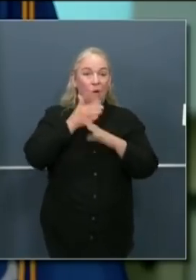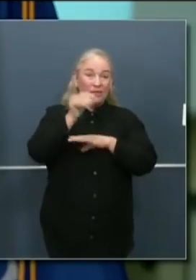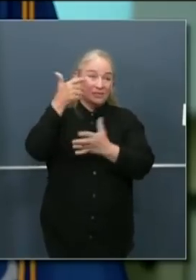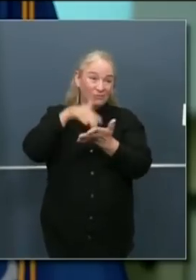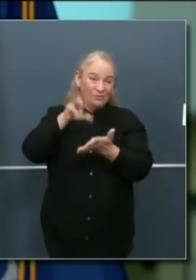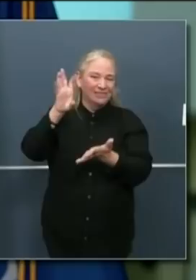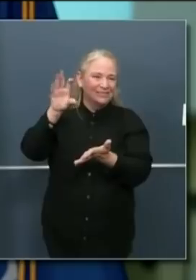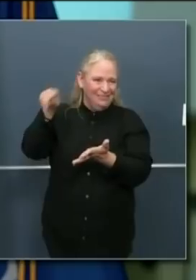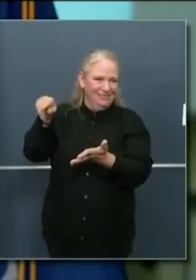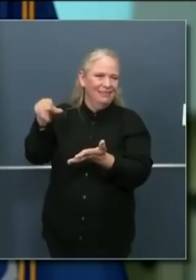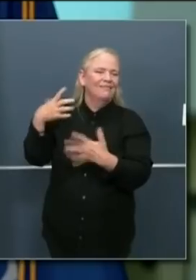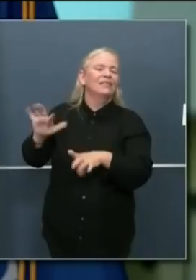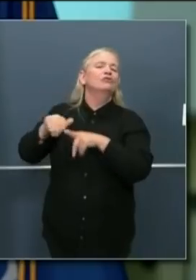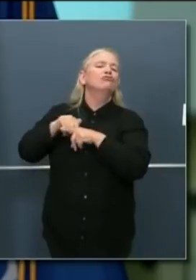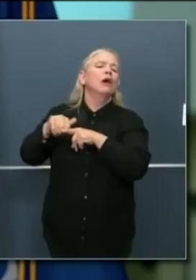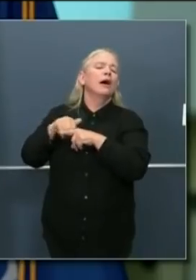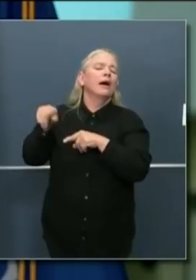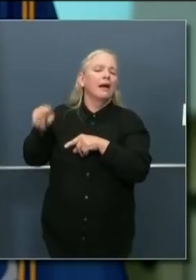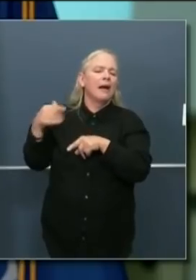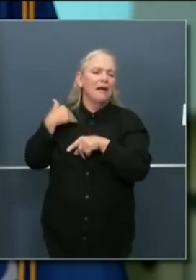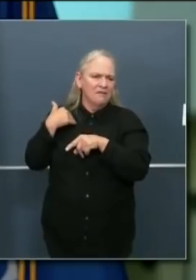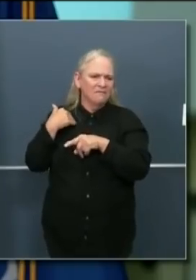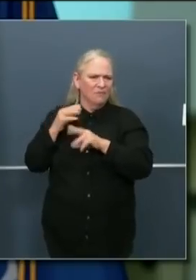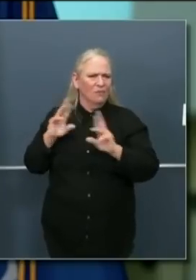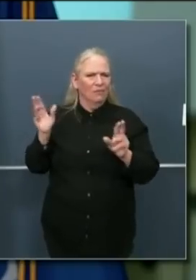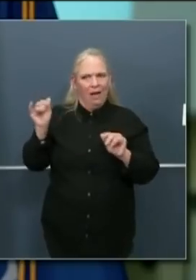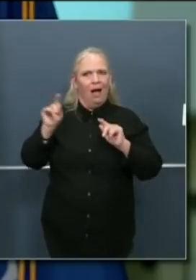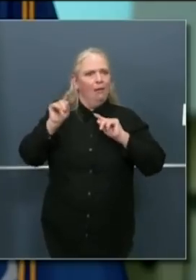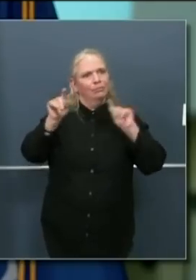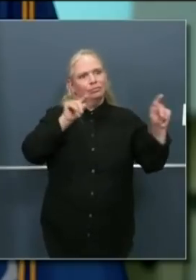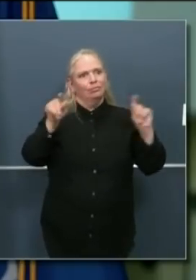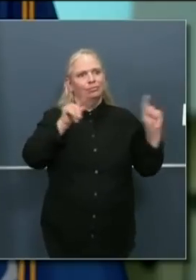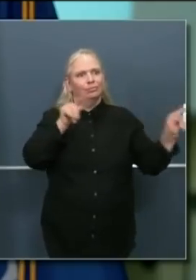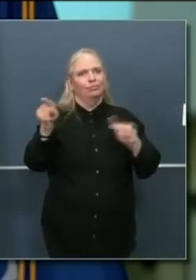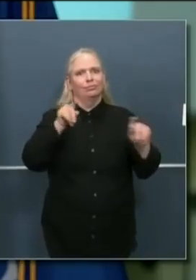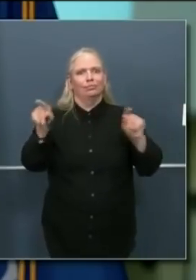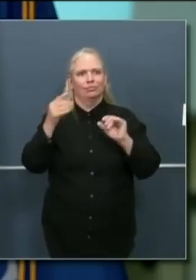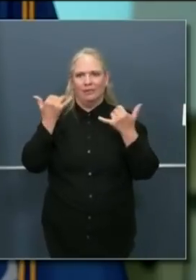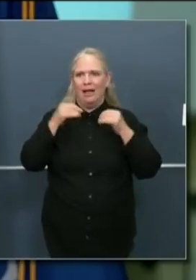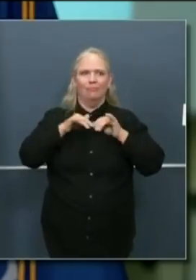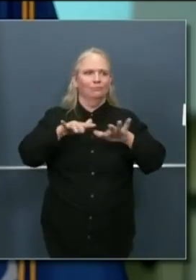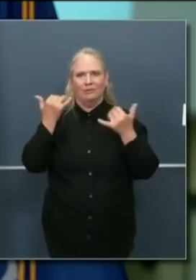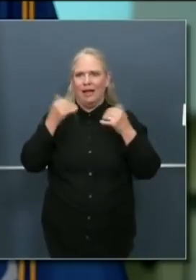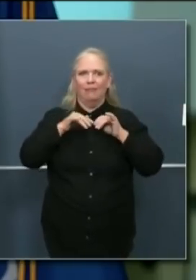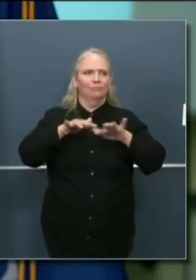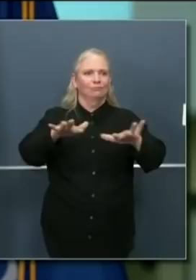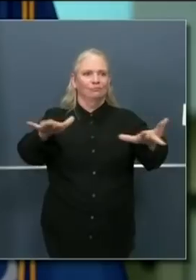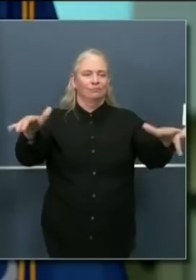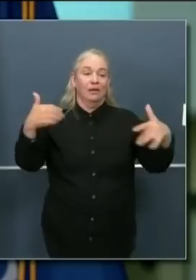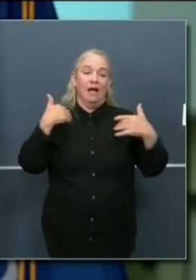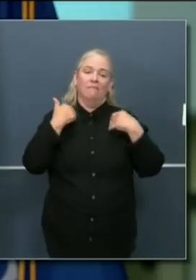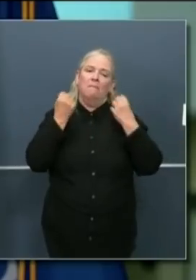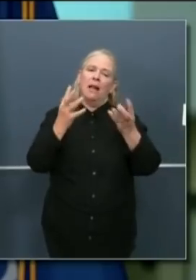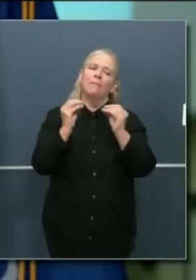AVAILABLE TO THE COUNTIES OVER 10, 600 THAT HAVE TRAINED THAT COHORT OF THOSE TRAINED BEING